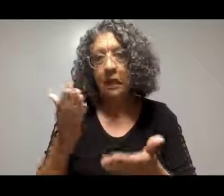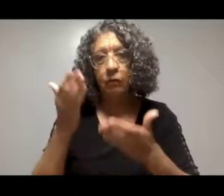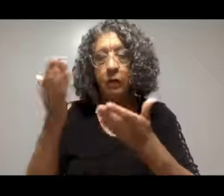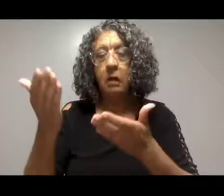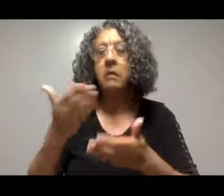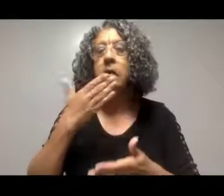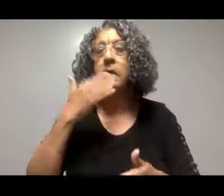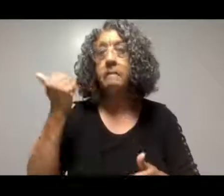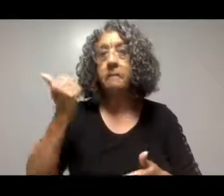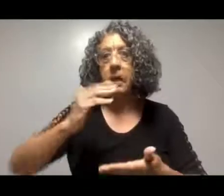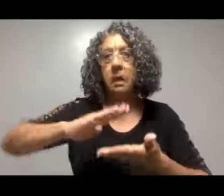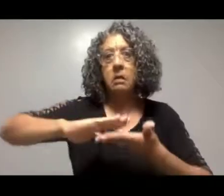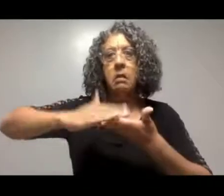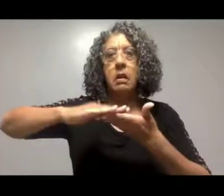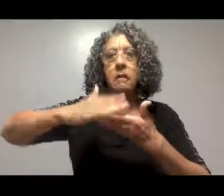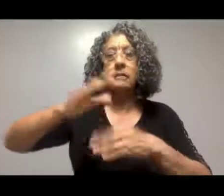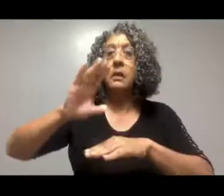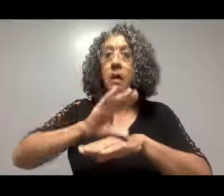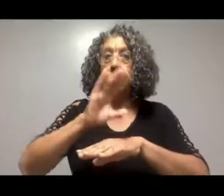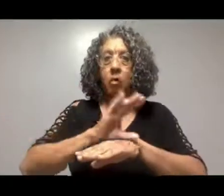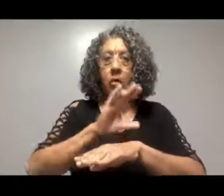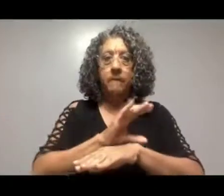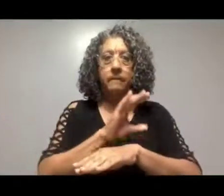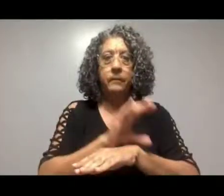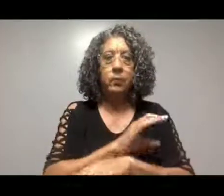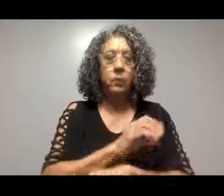That's the reason I don't recommend a cell phone.